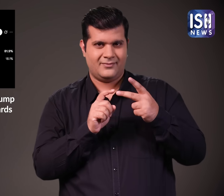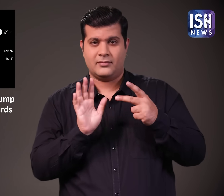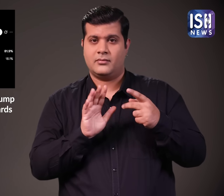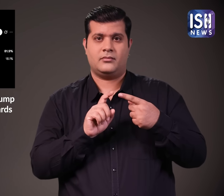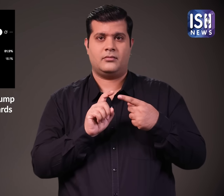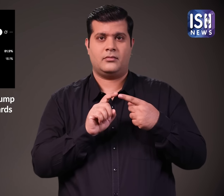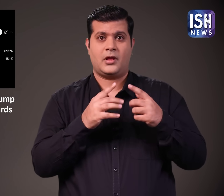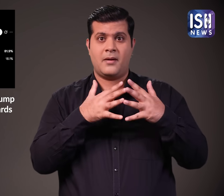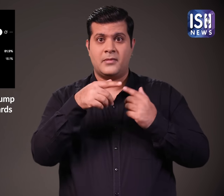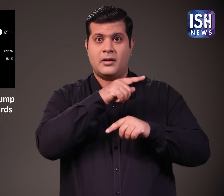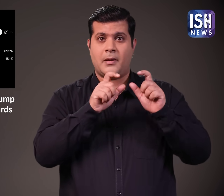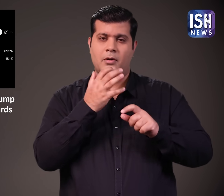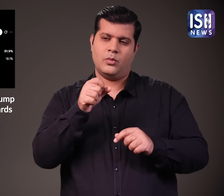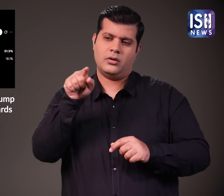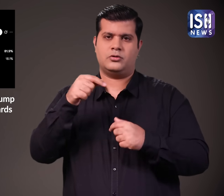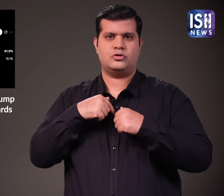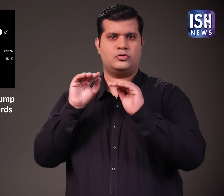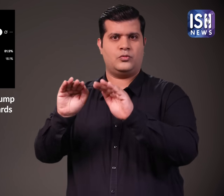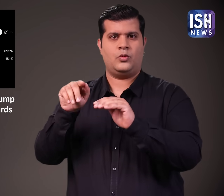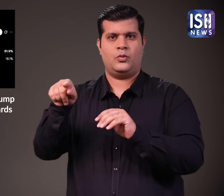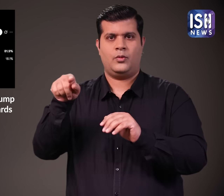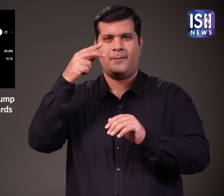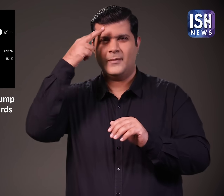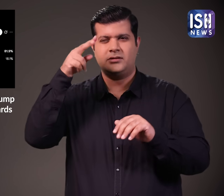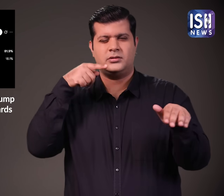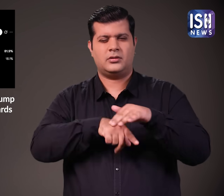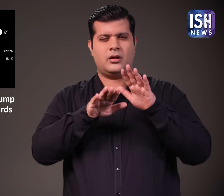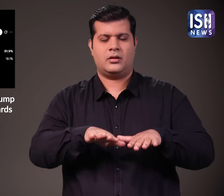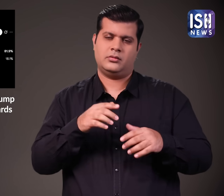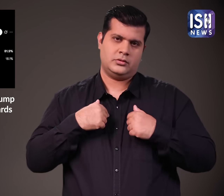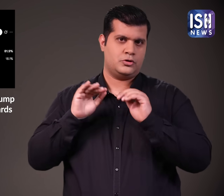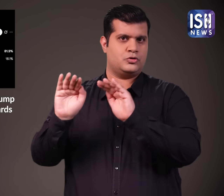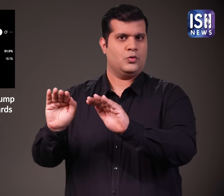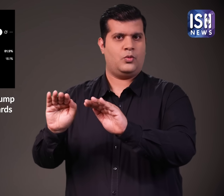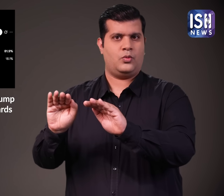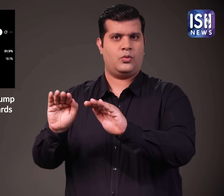The 2nd one? No, they chose to support illegal Mexicans.